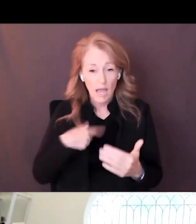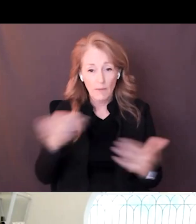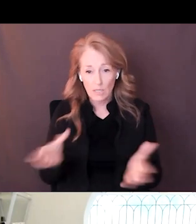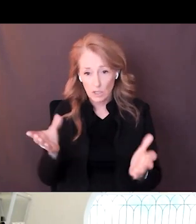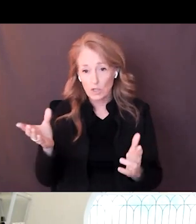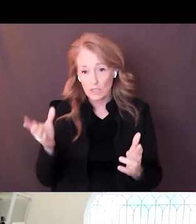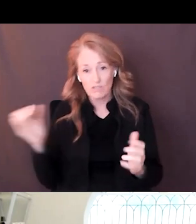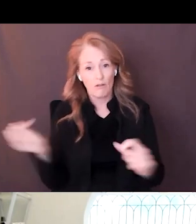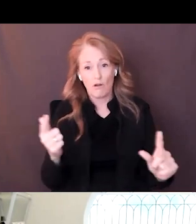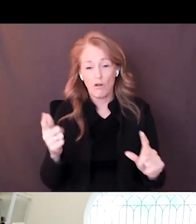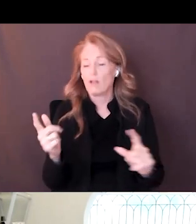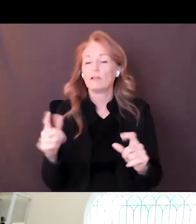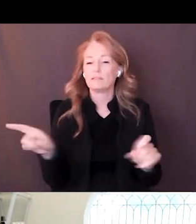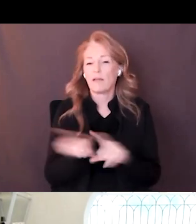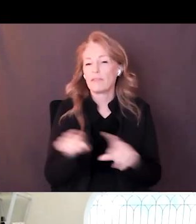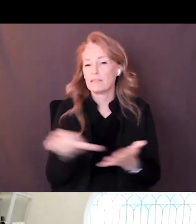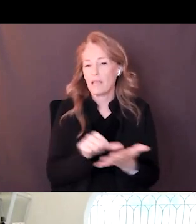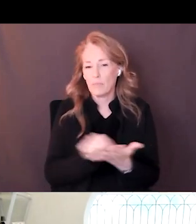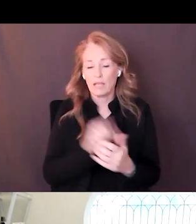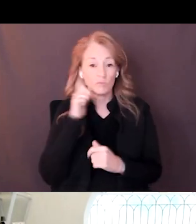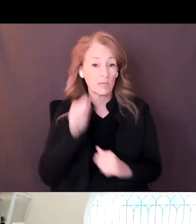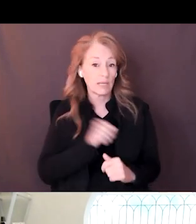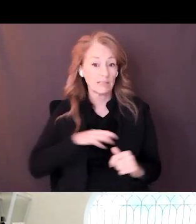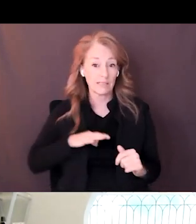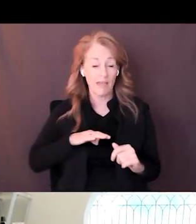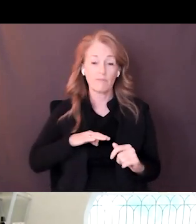THE STAFFING PATTERN IS REALLY THE KEY.